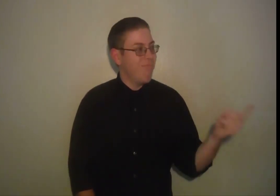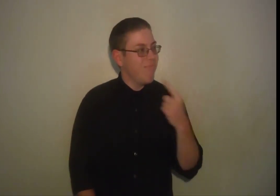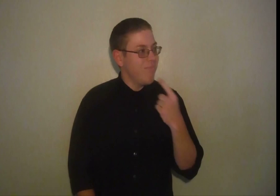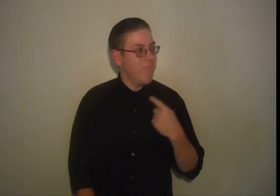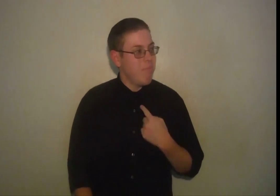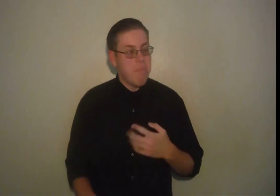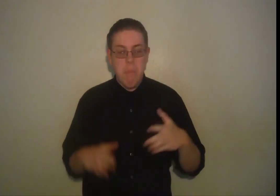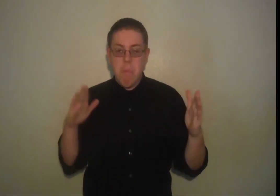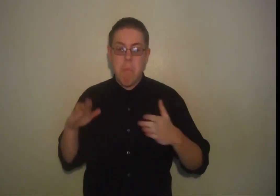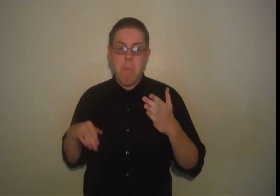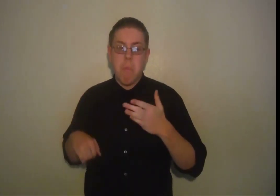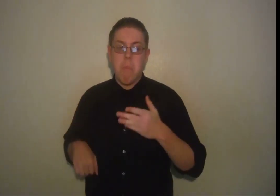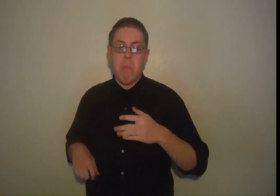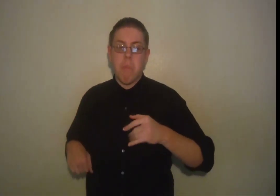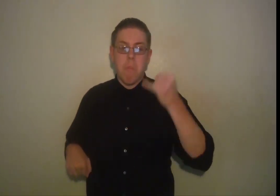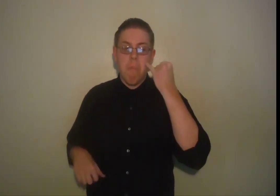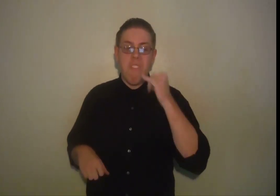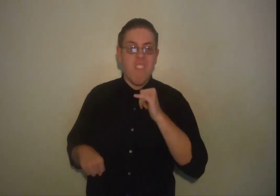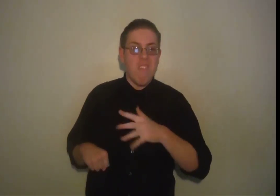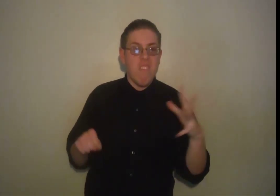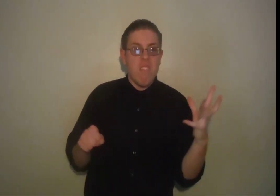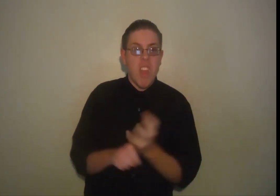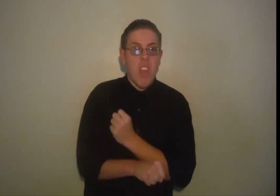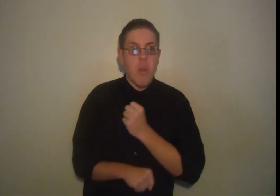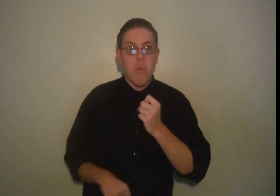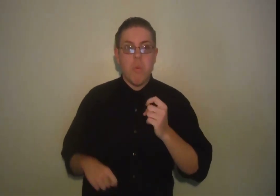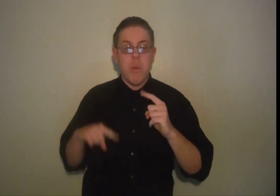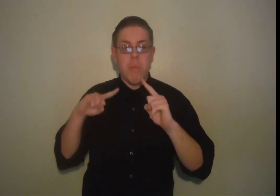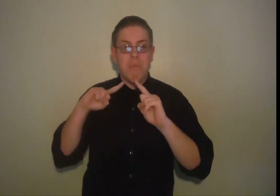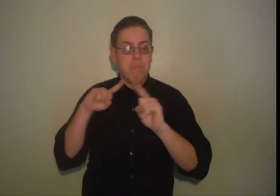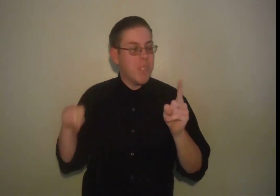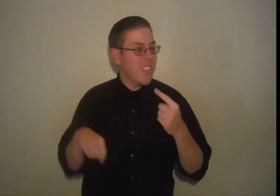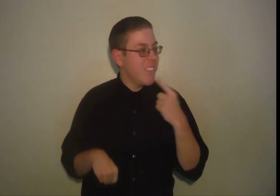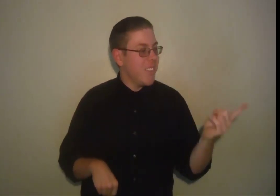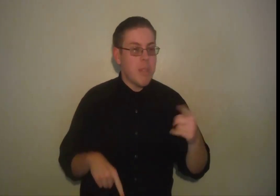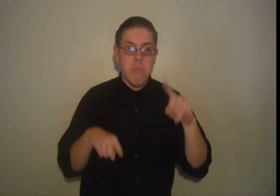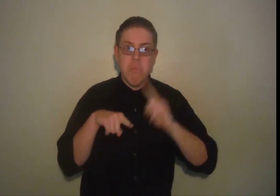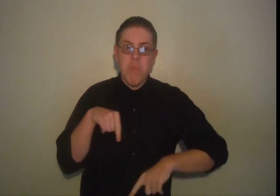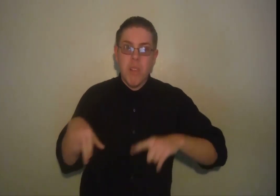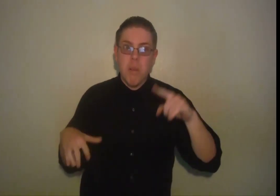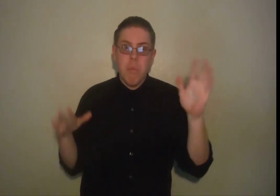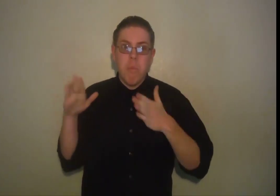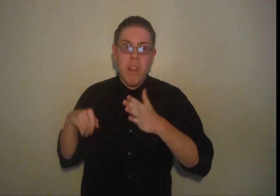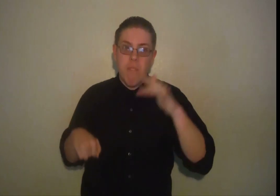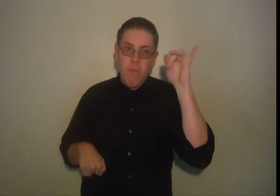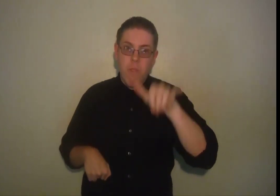Jordan Doyle: When I was told to be prepared in case we didn’t win, I said, I can’t prepare for that.